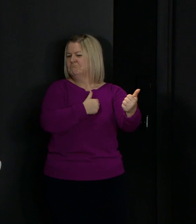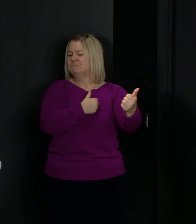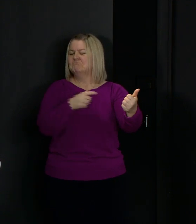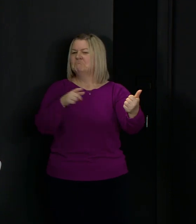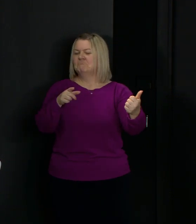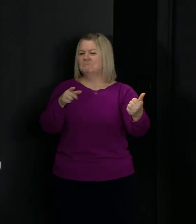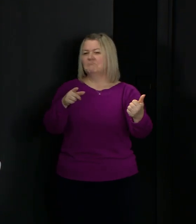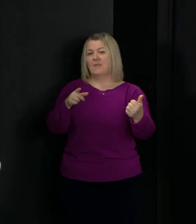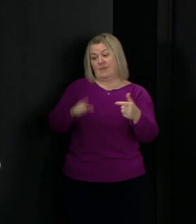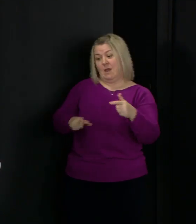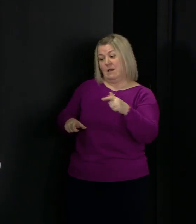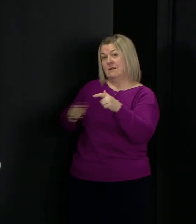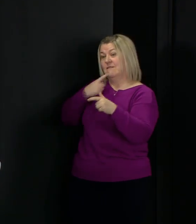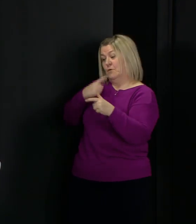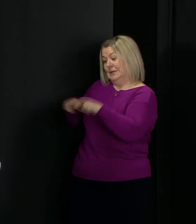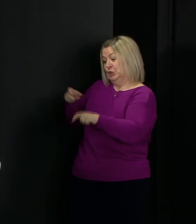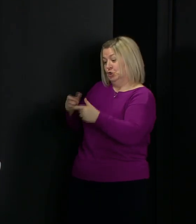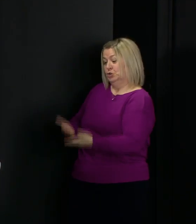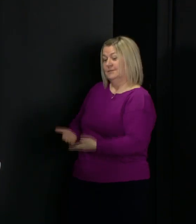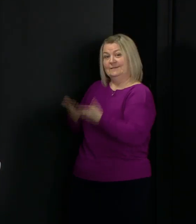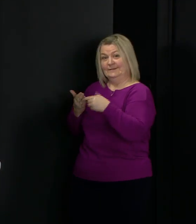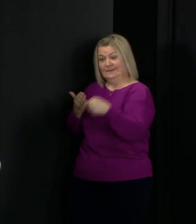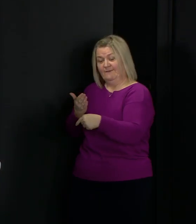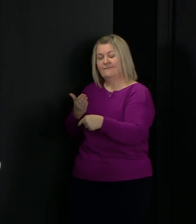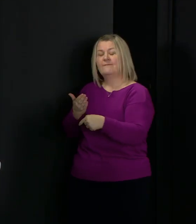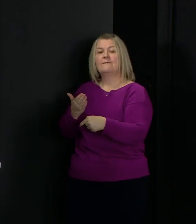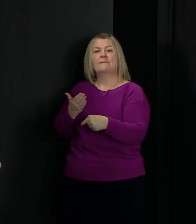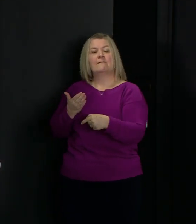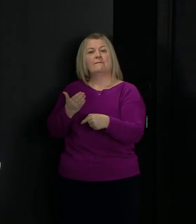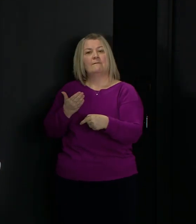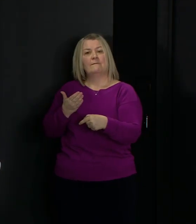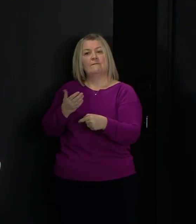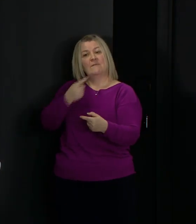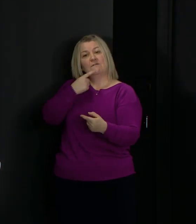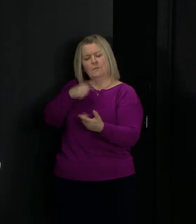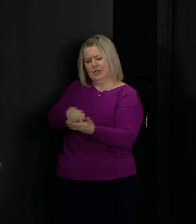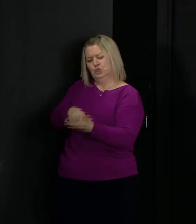the modelling work and the data that is available, and what that tells us at any one point in